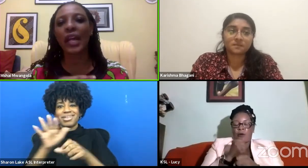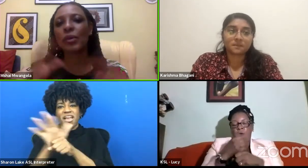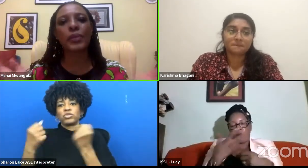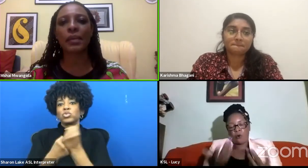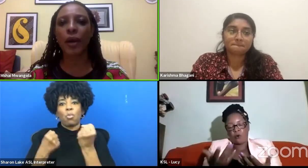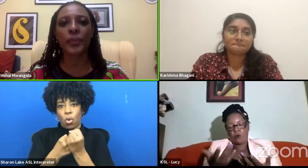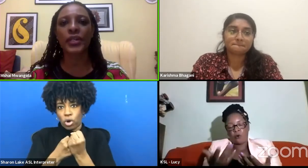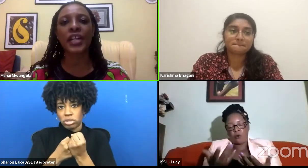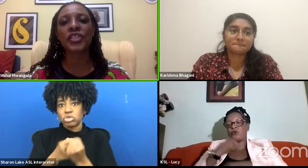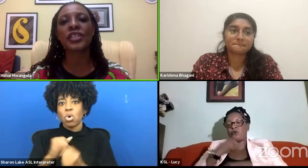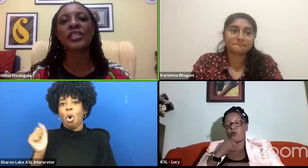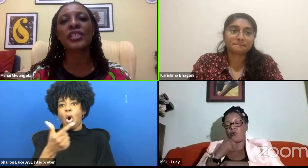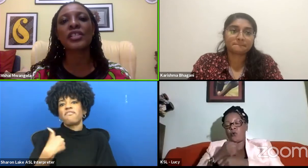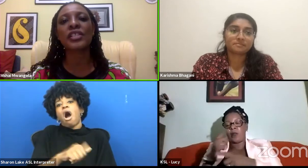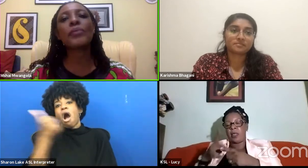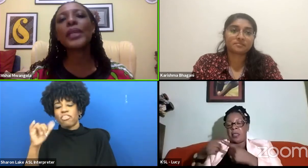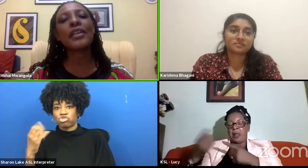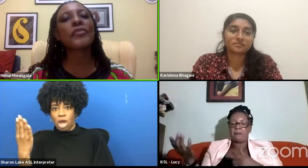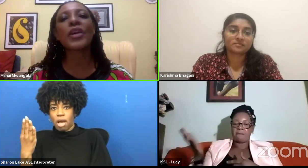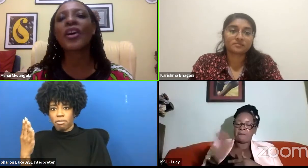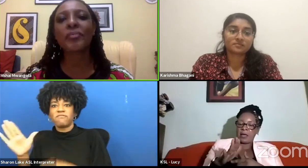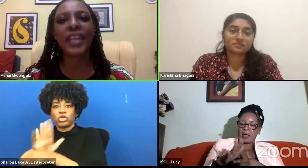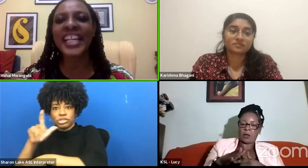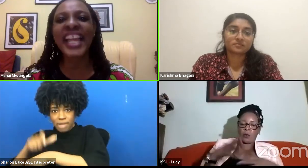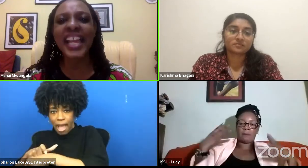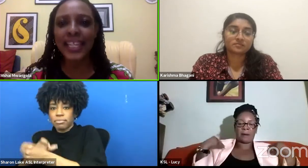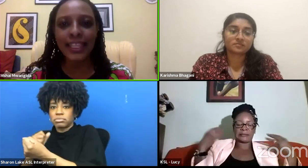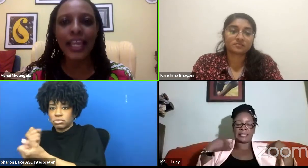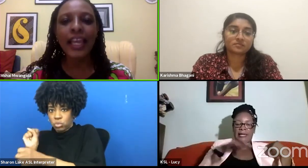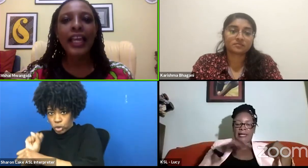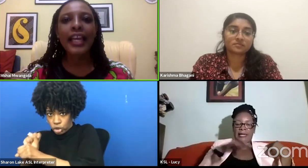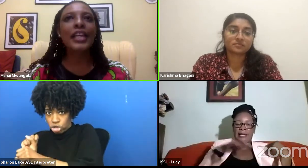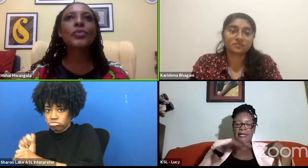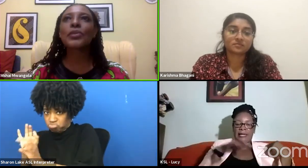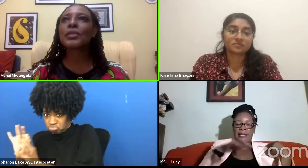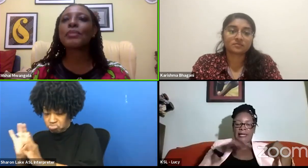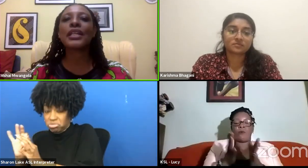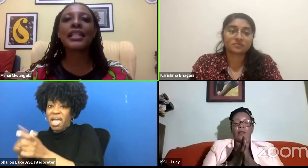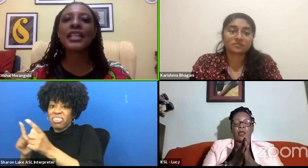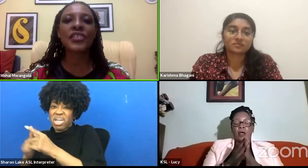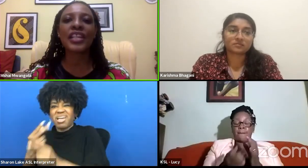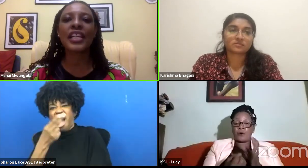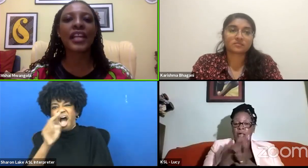and we put up our production, and we if we got paid anything, it would be literally